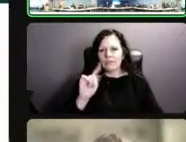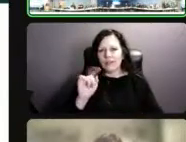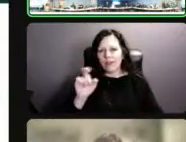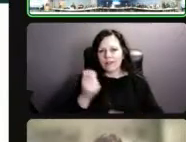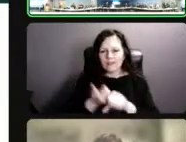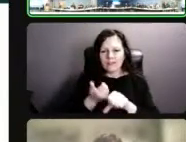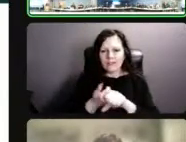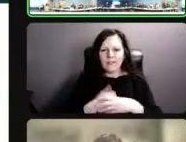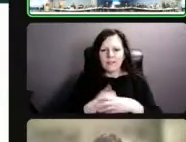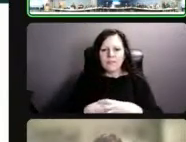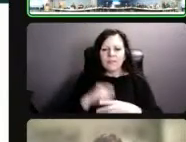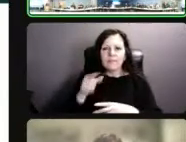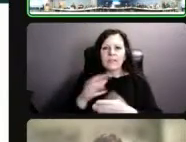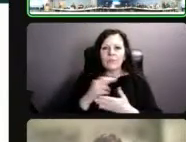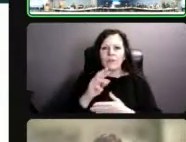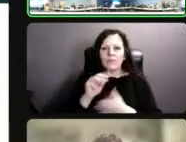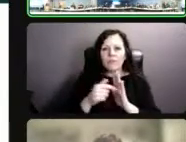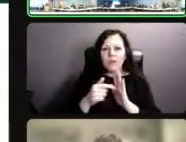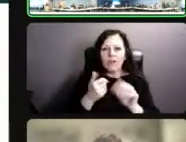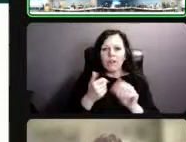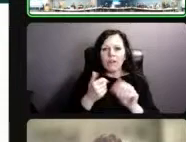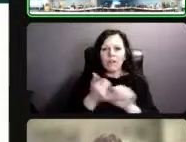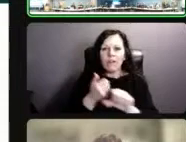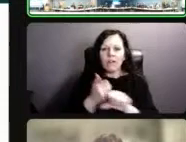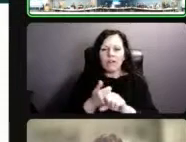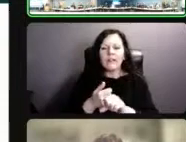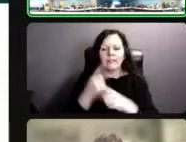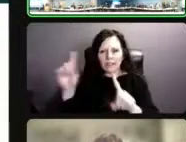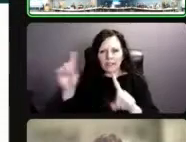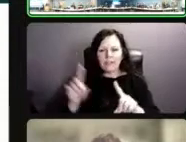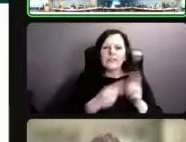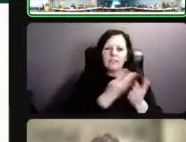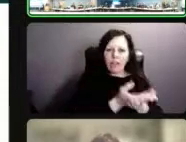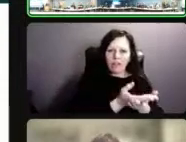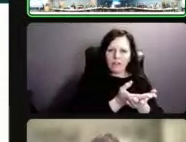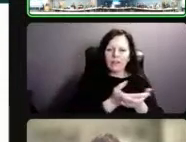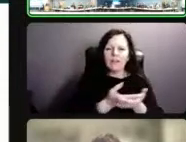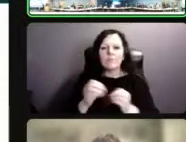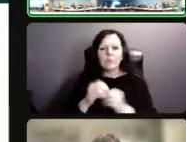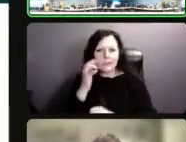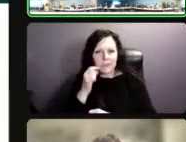NEXT I'M GOING TO TURN TO